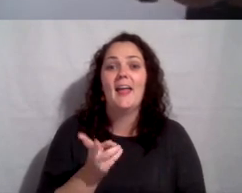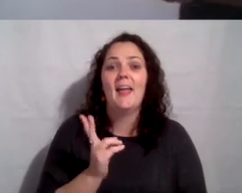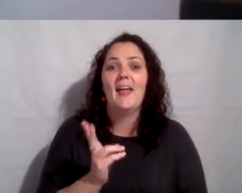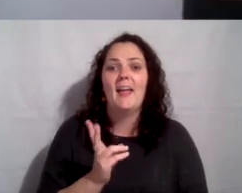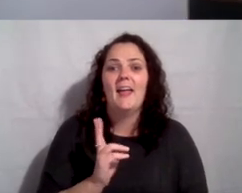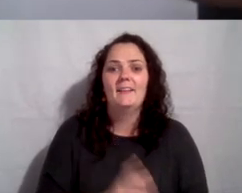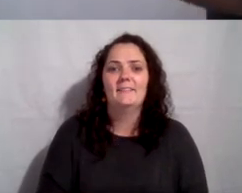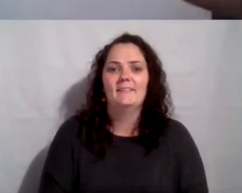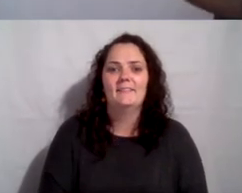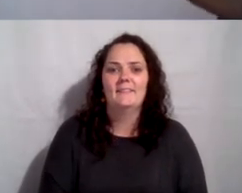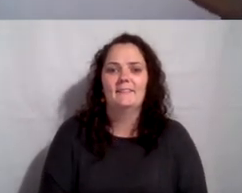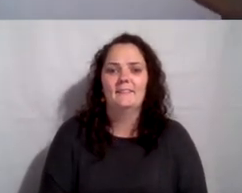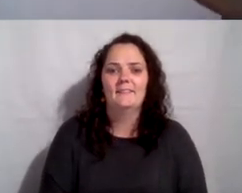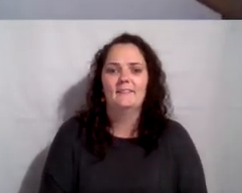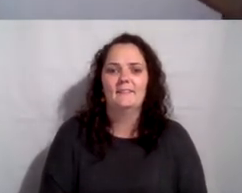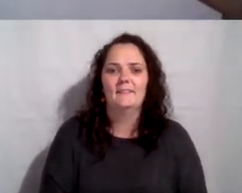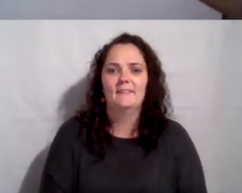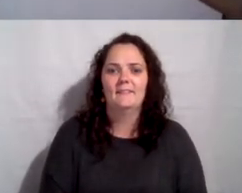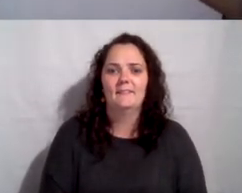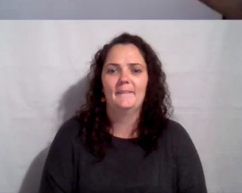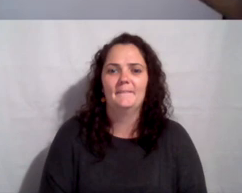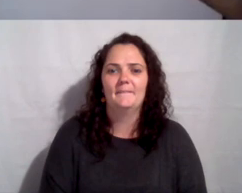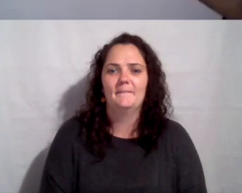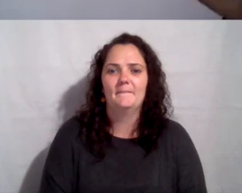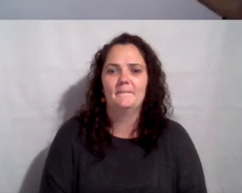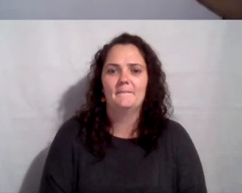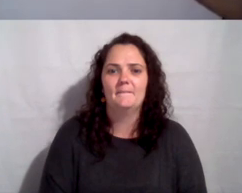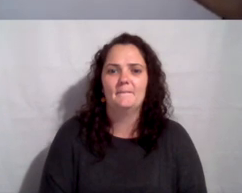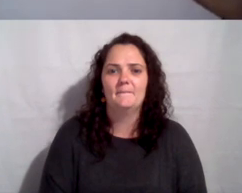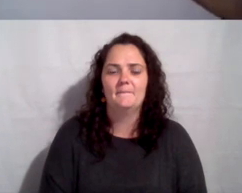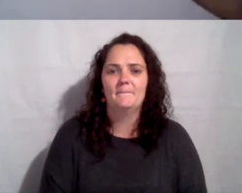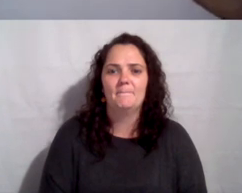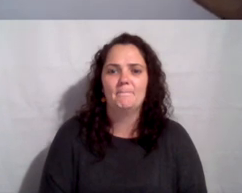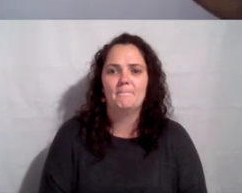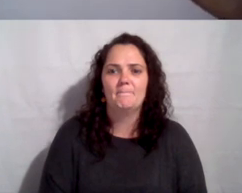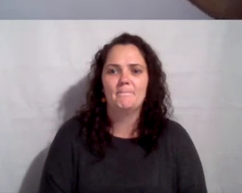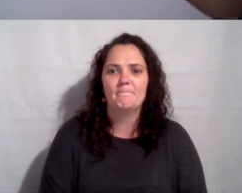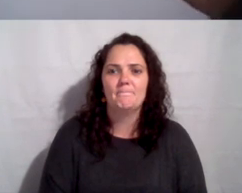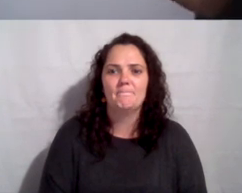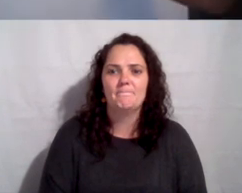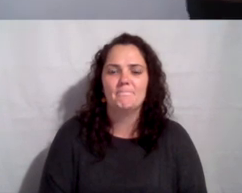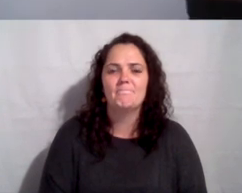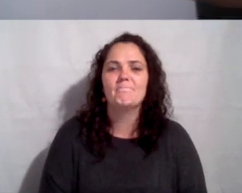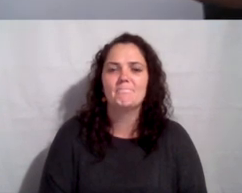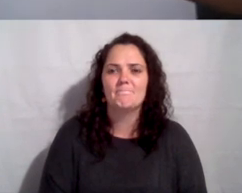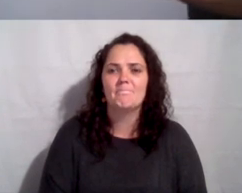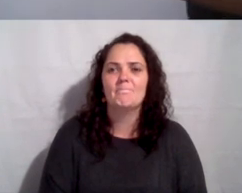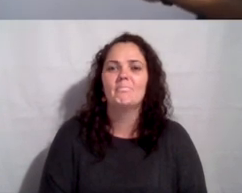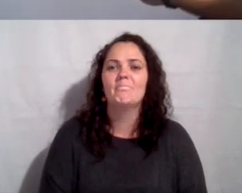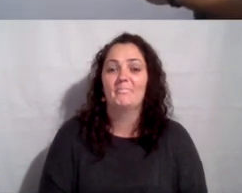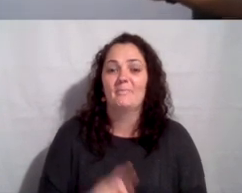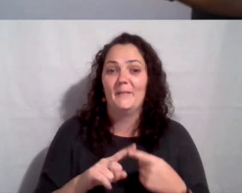There we go alright and just keep